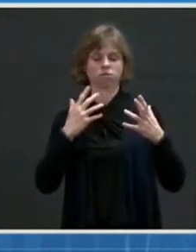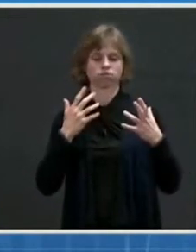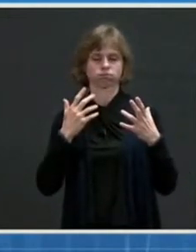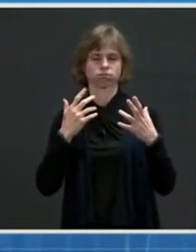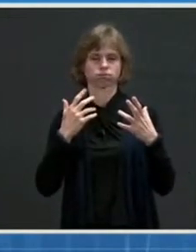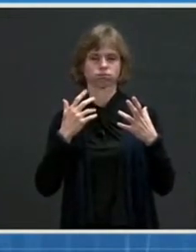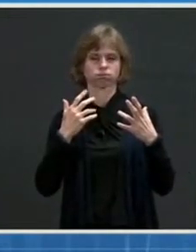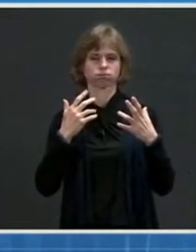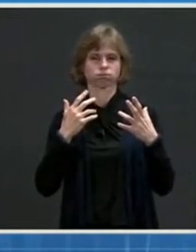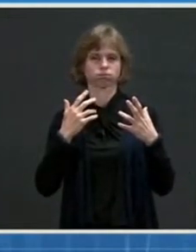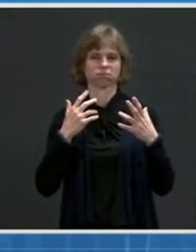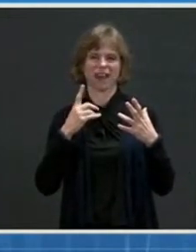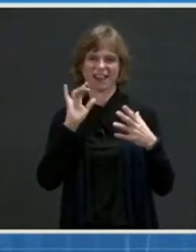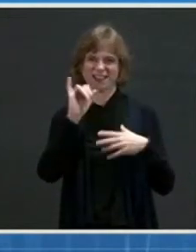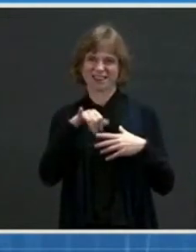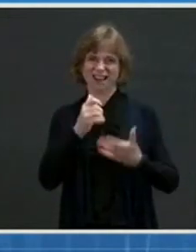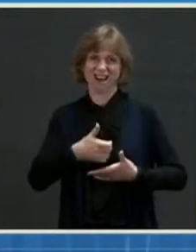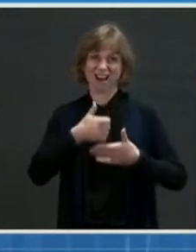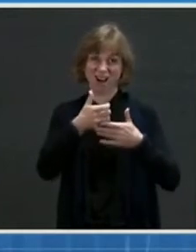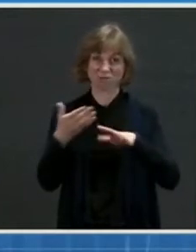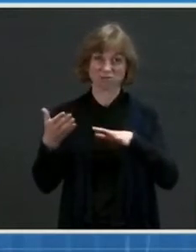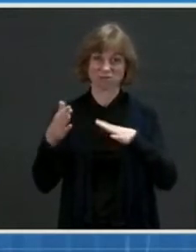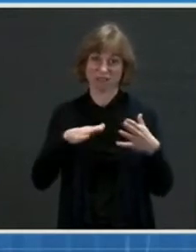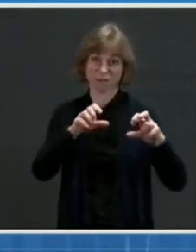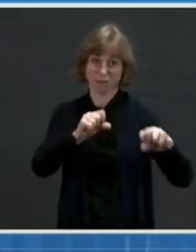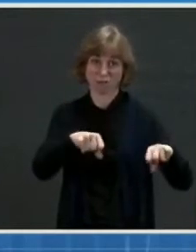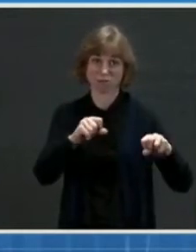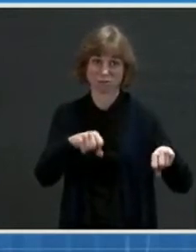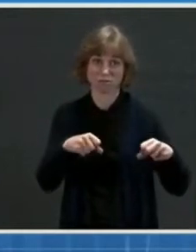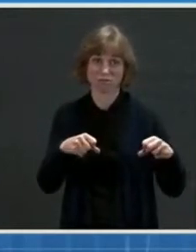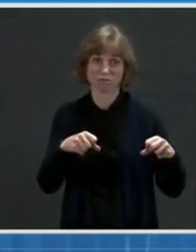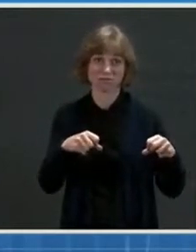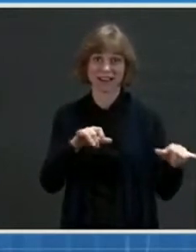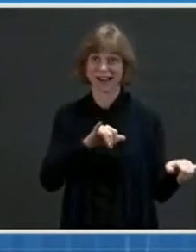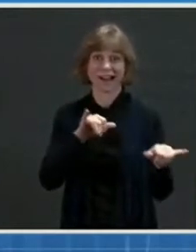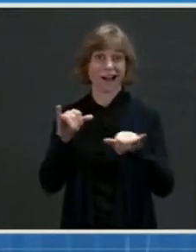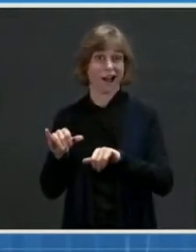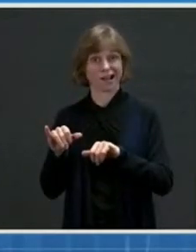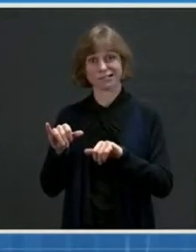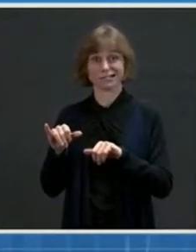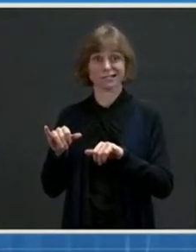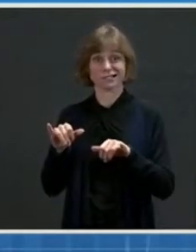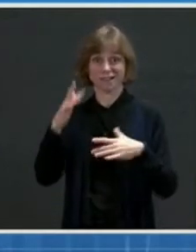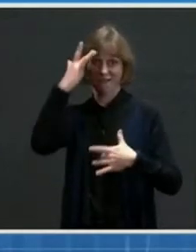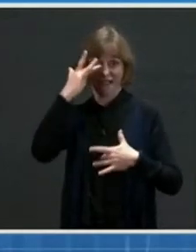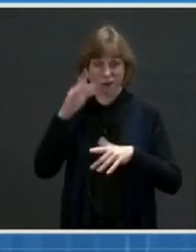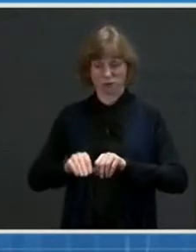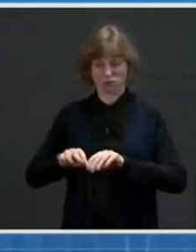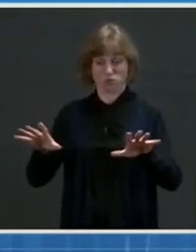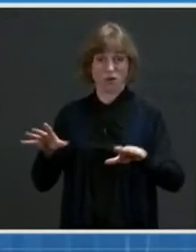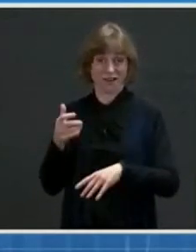ADVANCED DISEASE, THE HYPER INFLAMMATORY RESPONSE GIVES AS